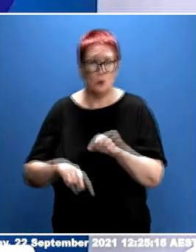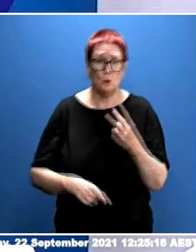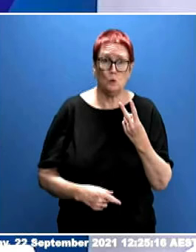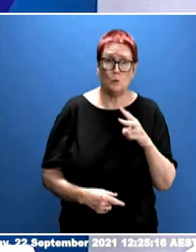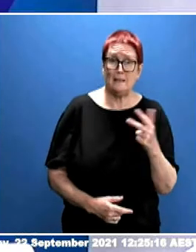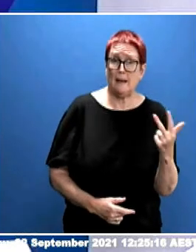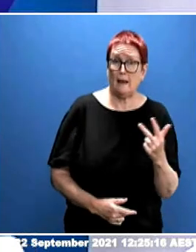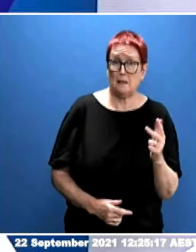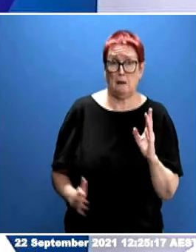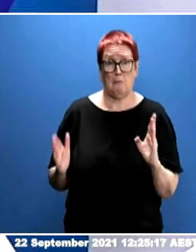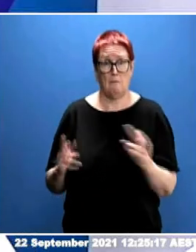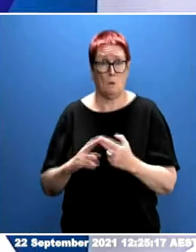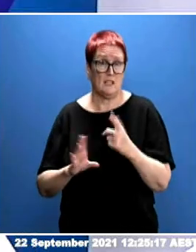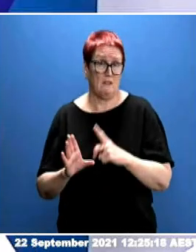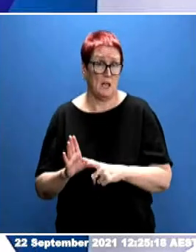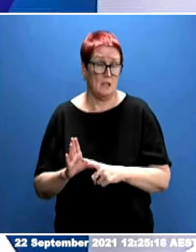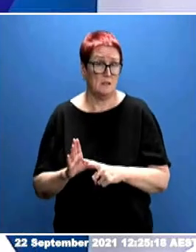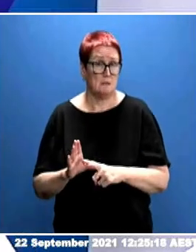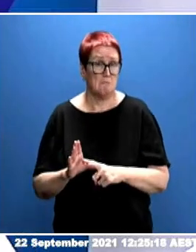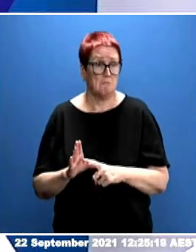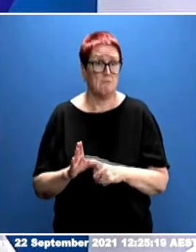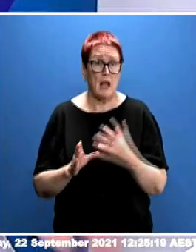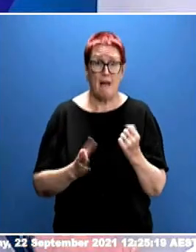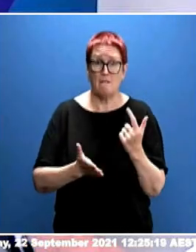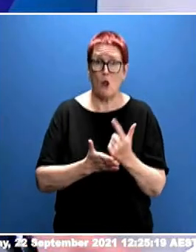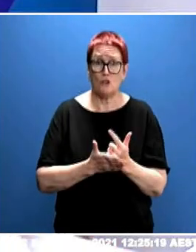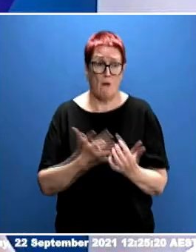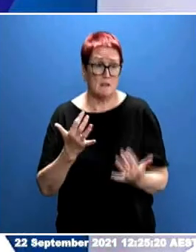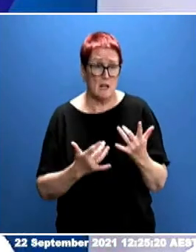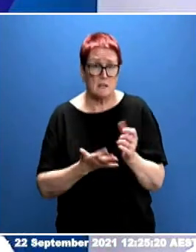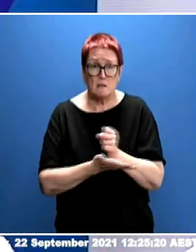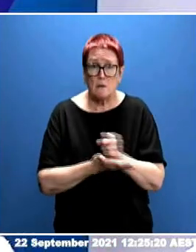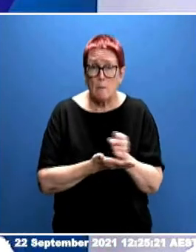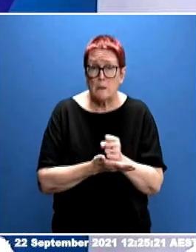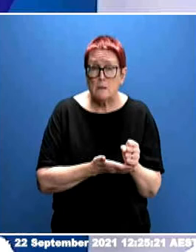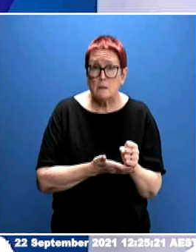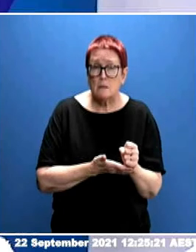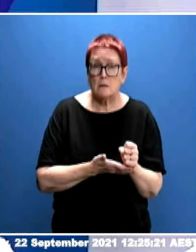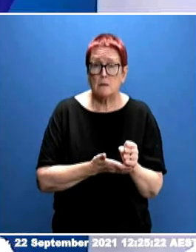There is some statistical information in a statement that's been prepared